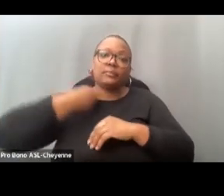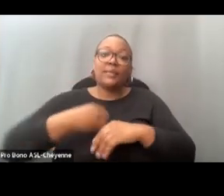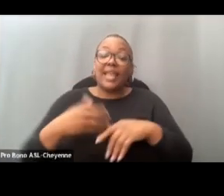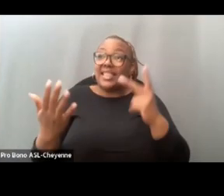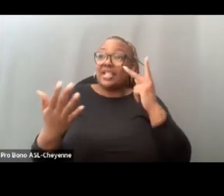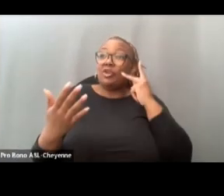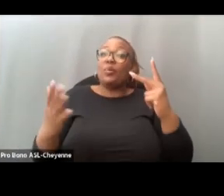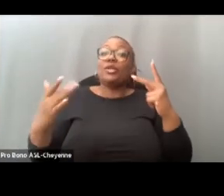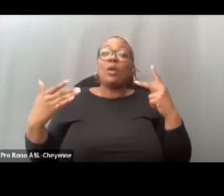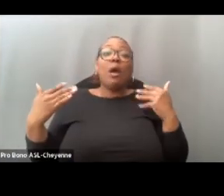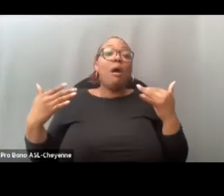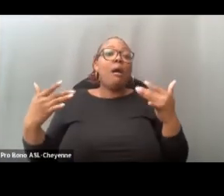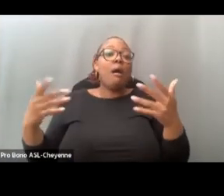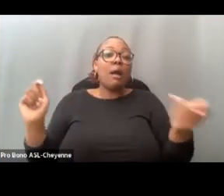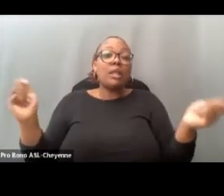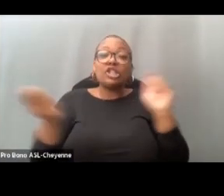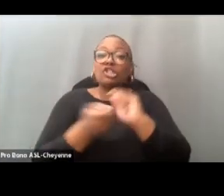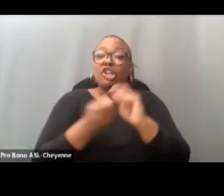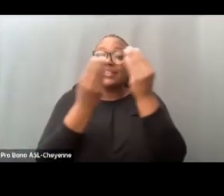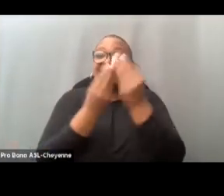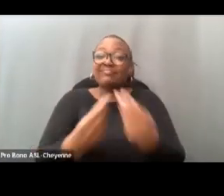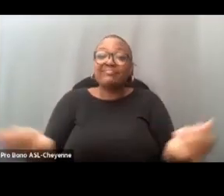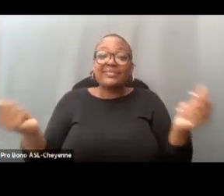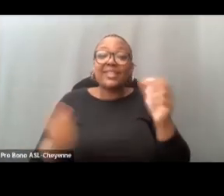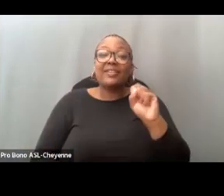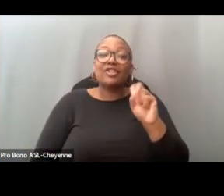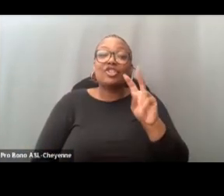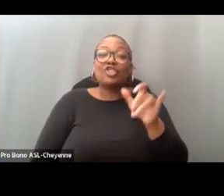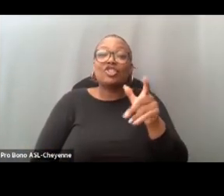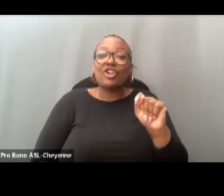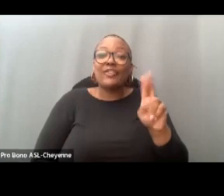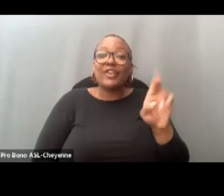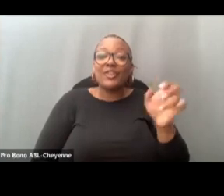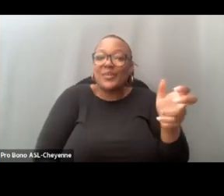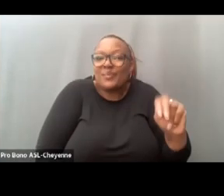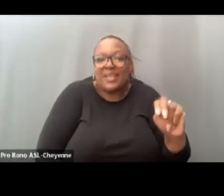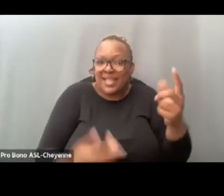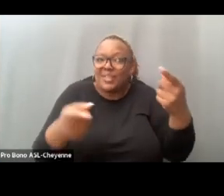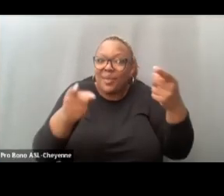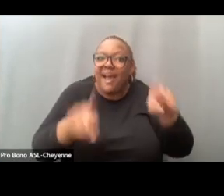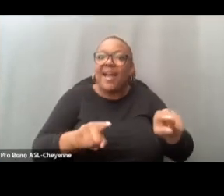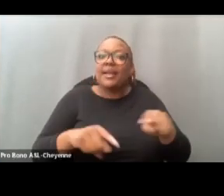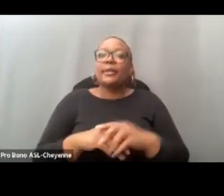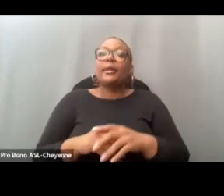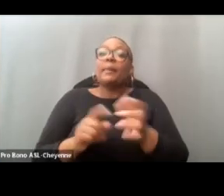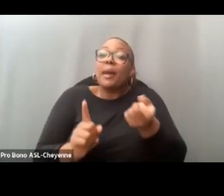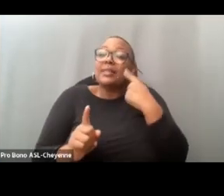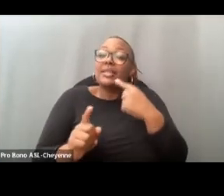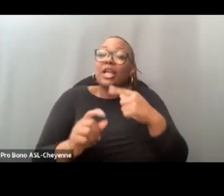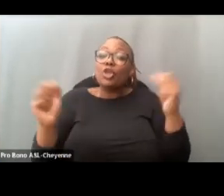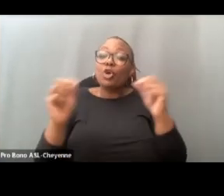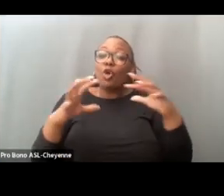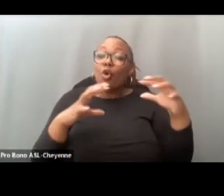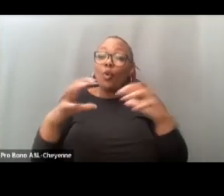and dissolution of the Soviet Union. Now, in the Cold War period, the United States could stand